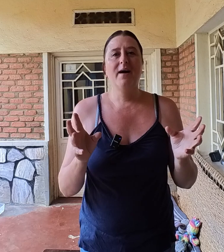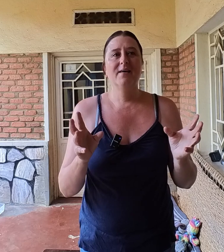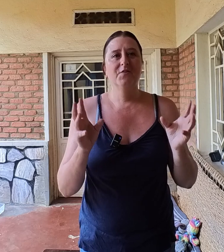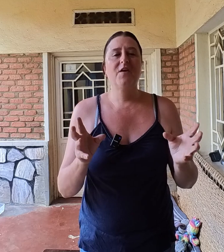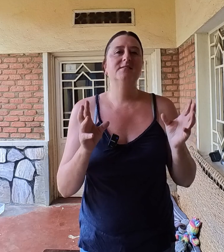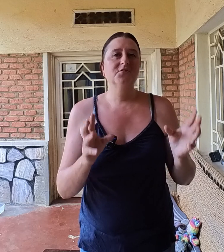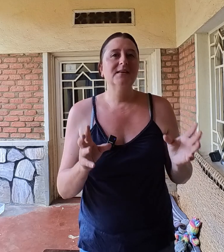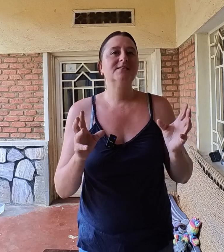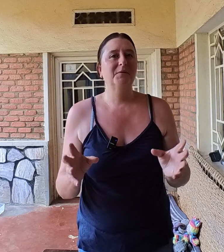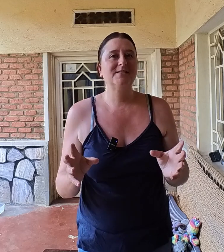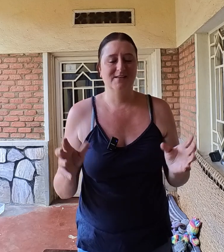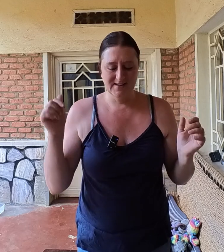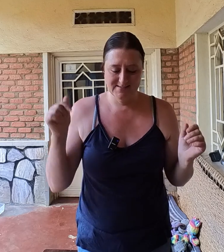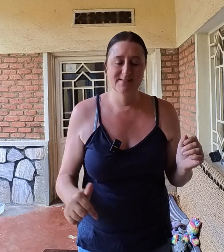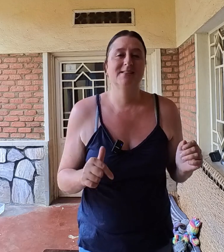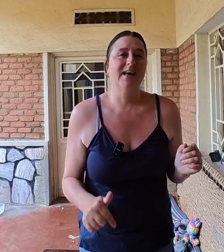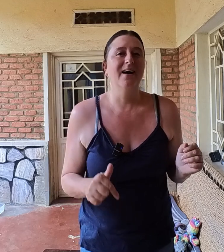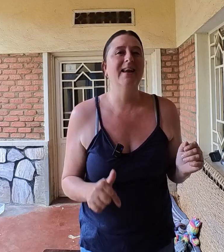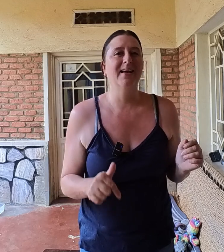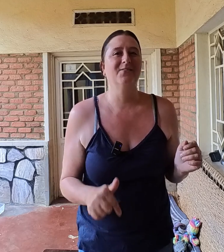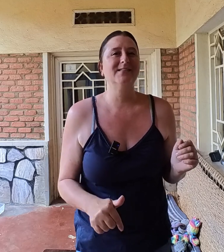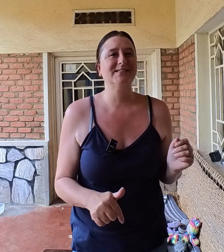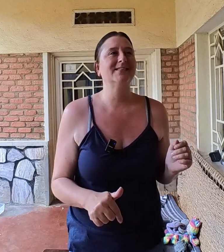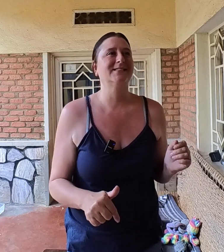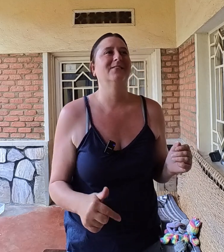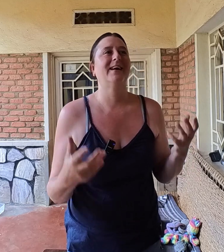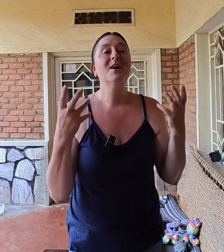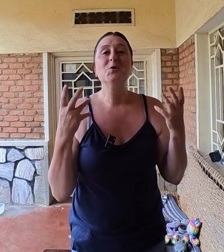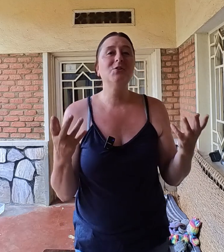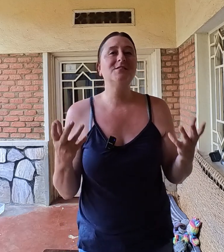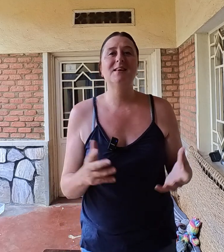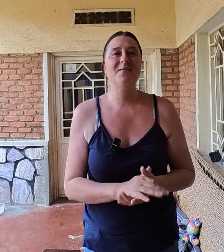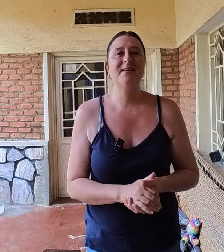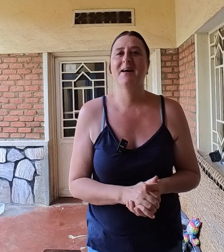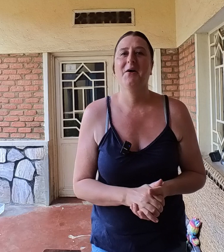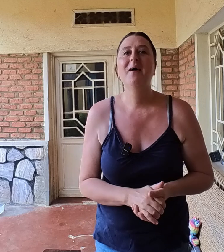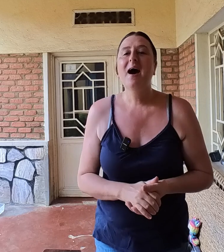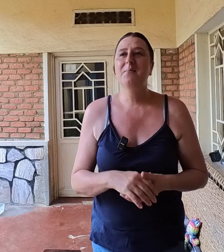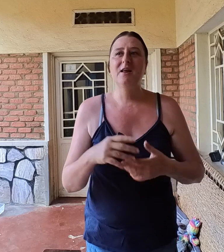why the phrase 'gorilla's buttock' is in the sign language dictionary, could you let me know? I mean,